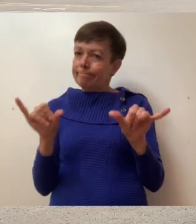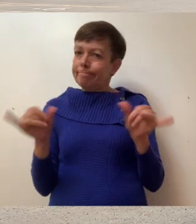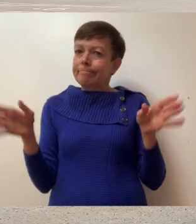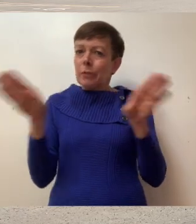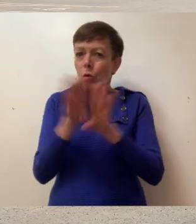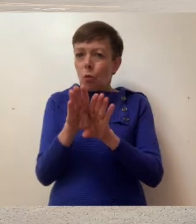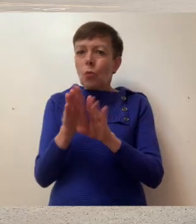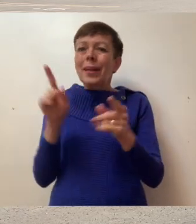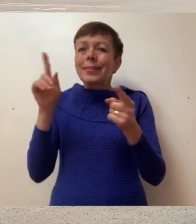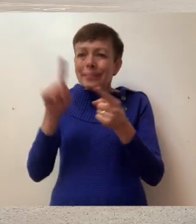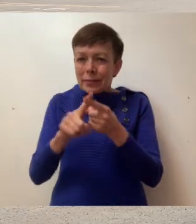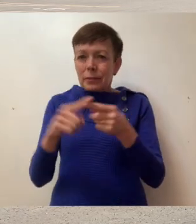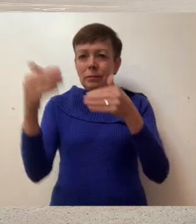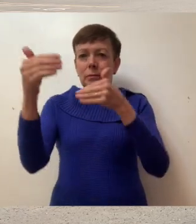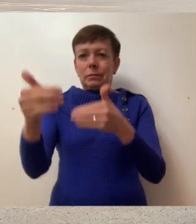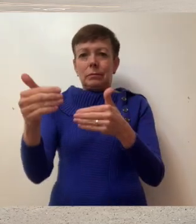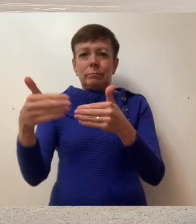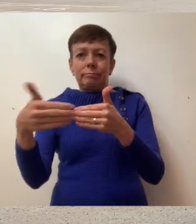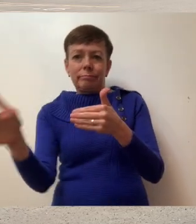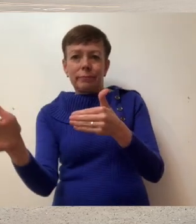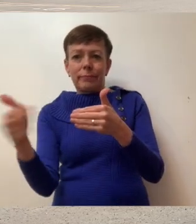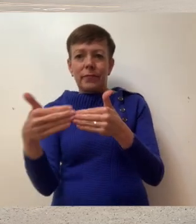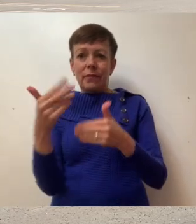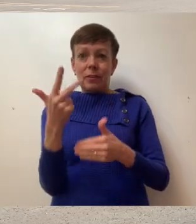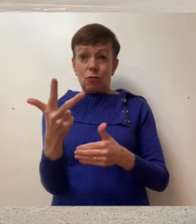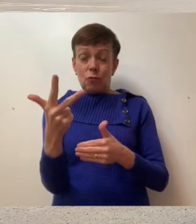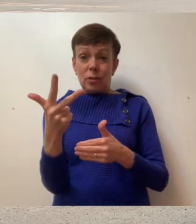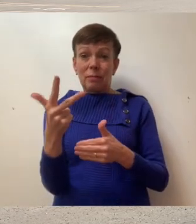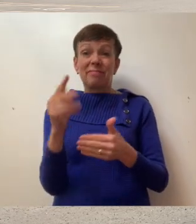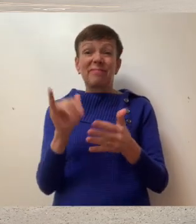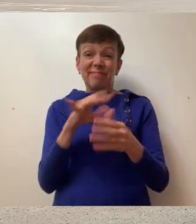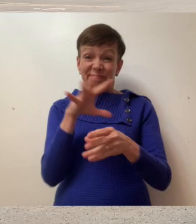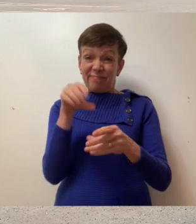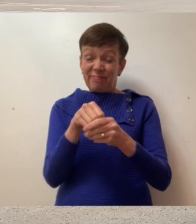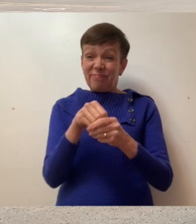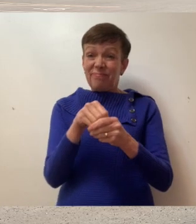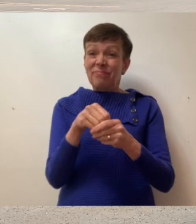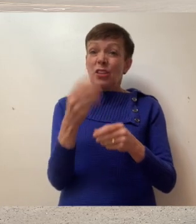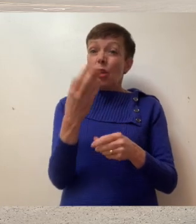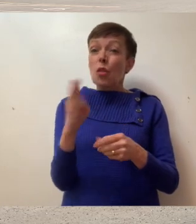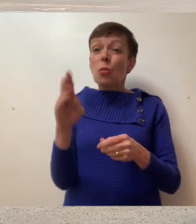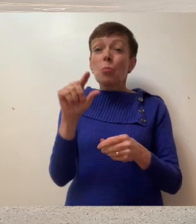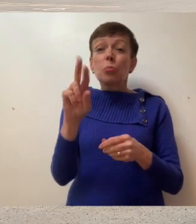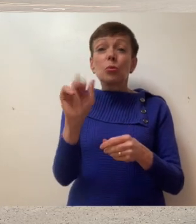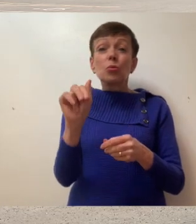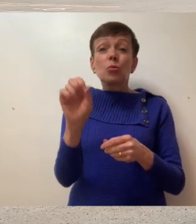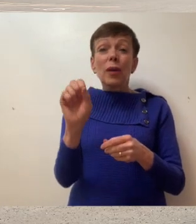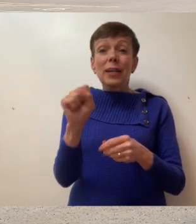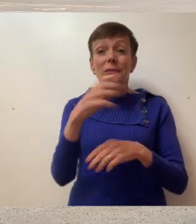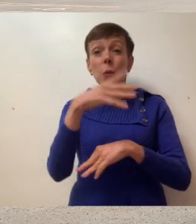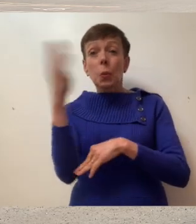This also impacts outdoor amenities like the Blue Grass Spray Park, the lava rock in Kin